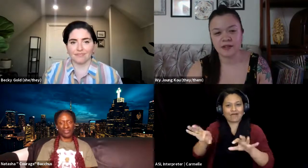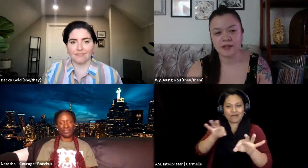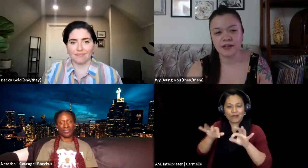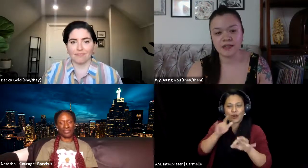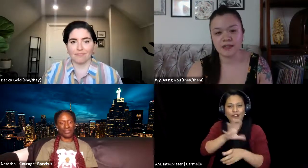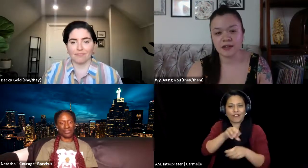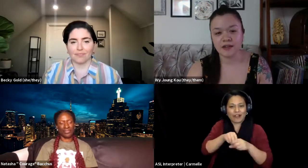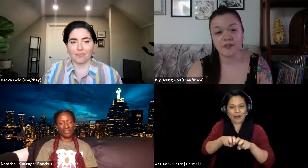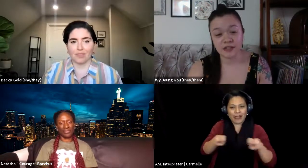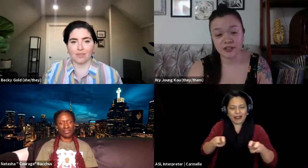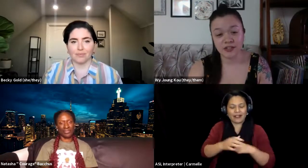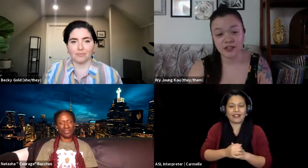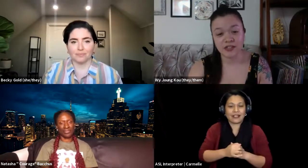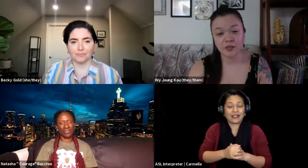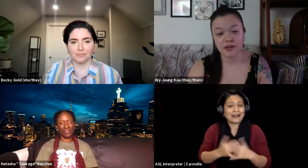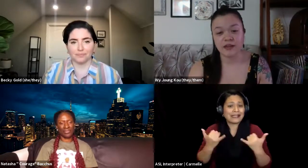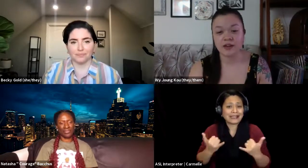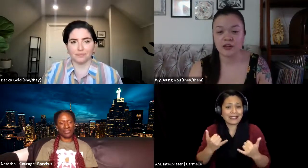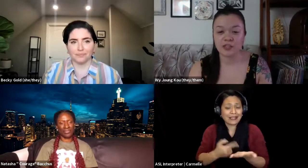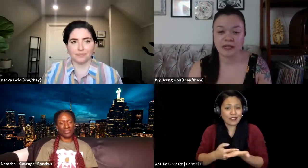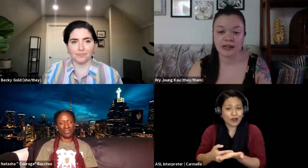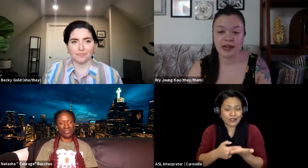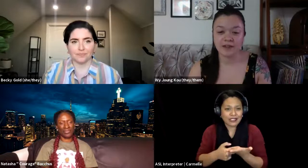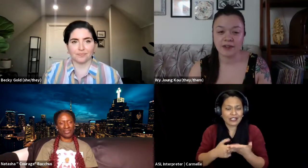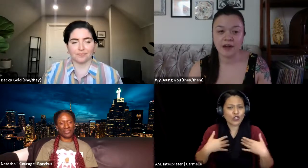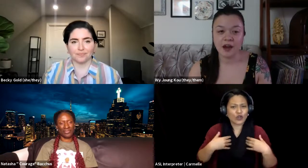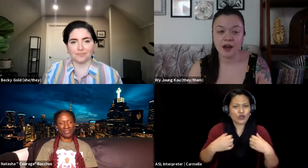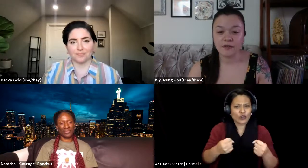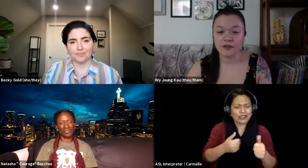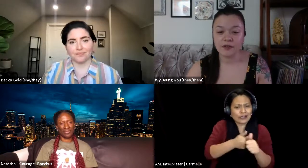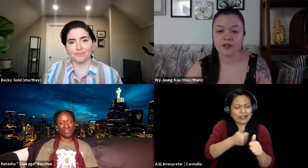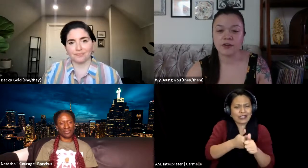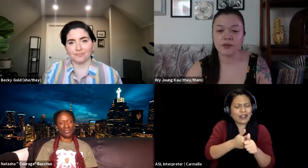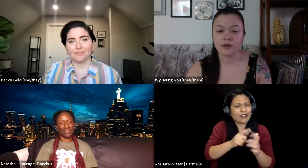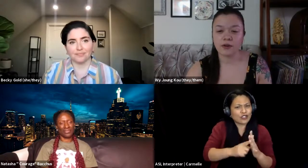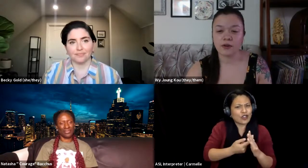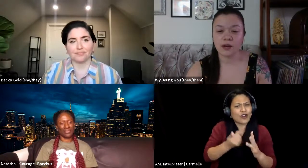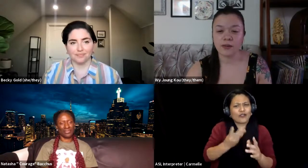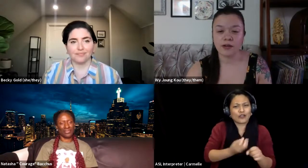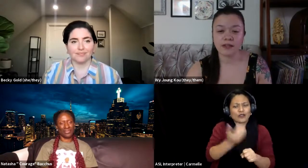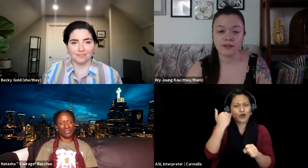tonight's conversation is one that courage began having a few years ago with other BIPOC Deaf